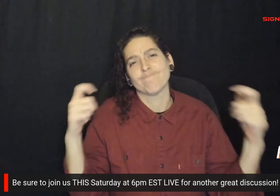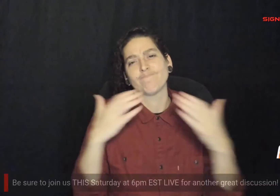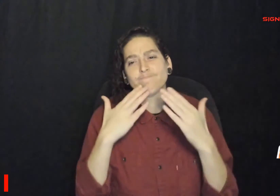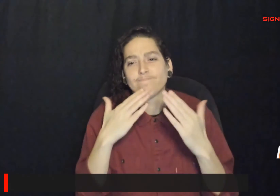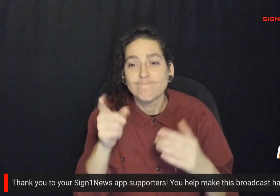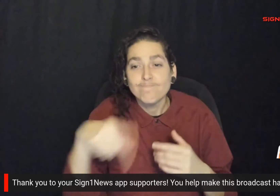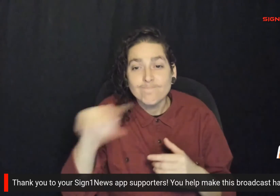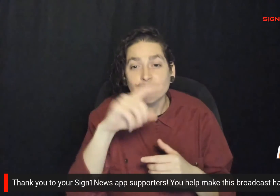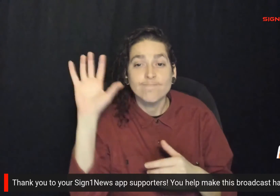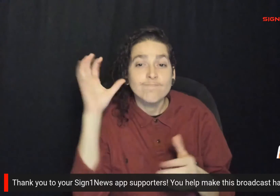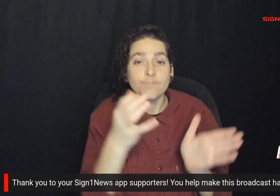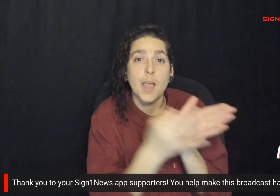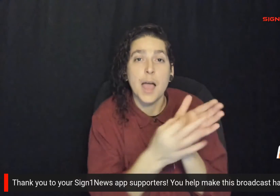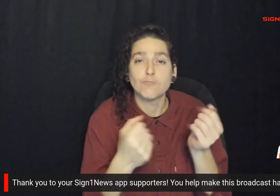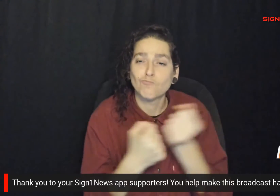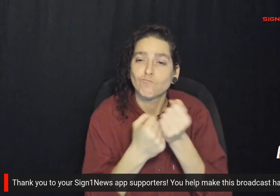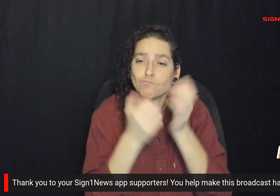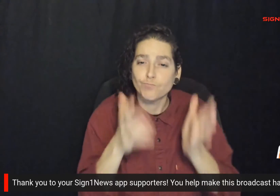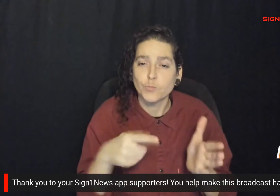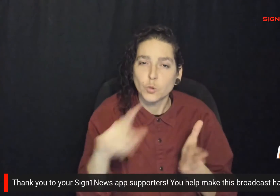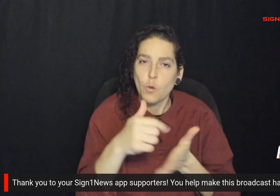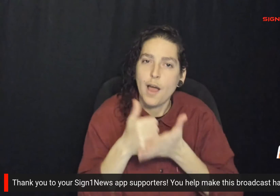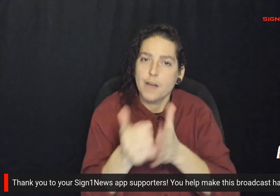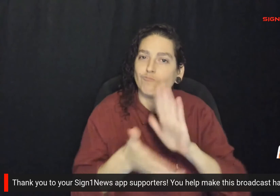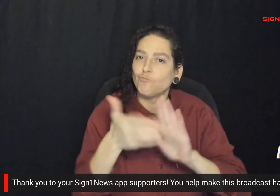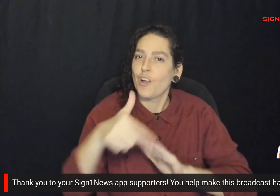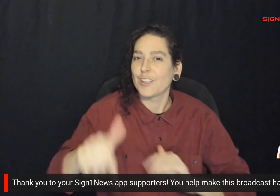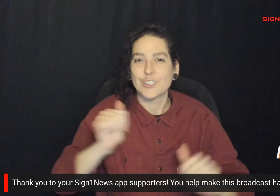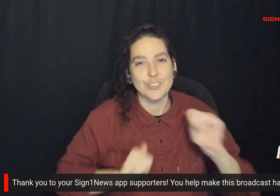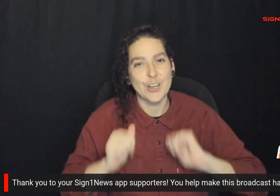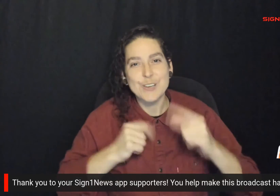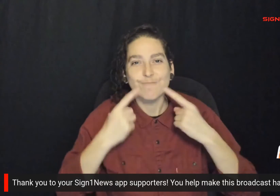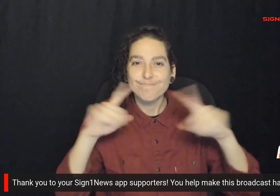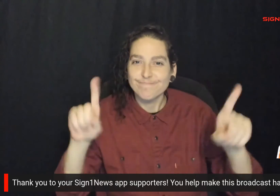a big thank you to our Sign1News app supporters who help make this broadcast happen